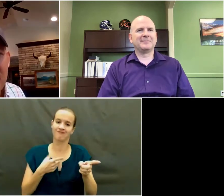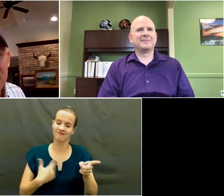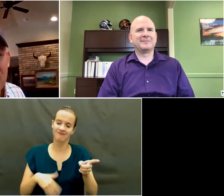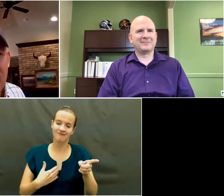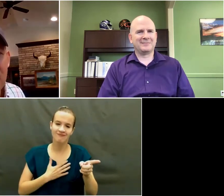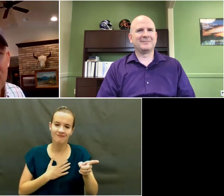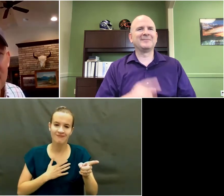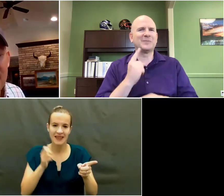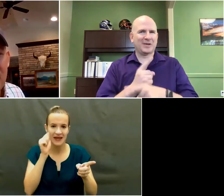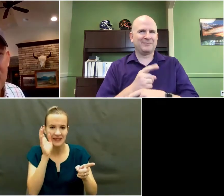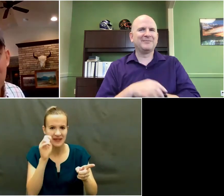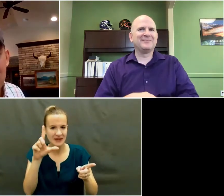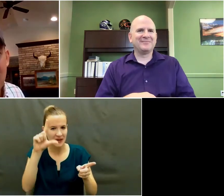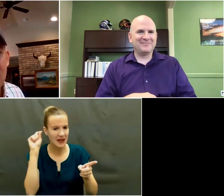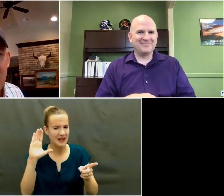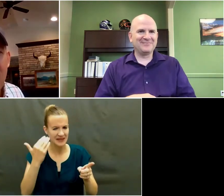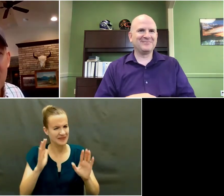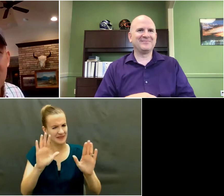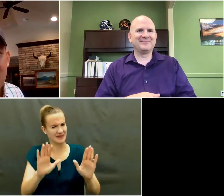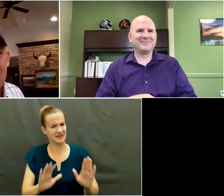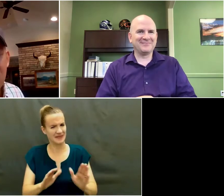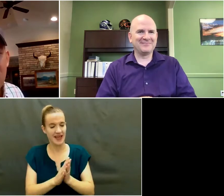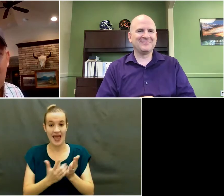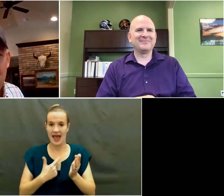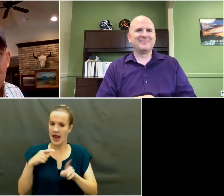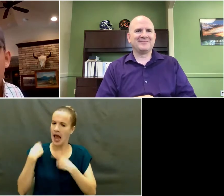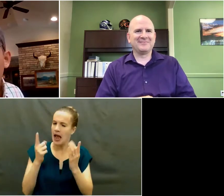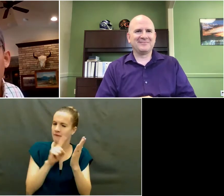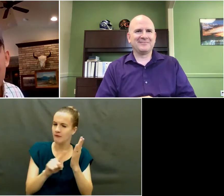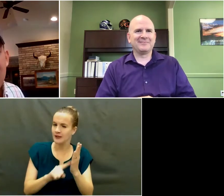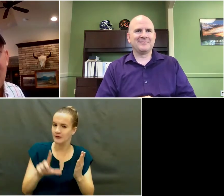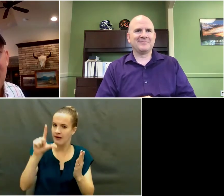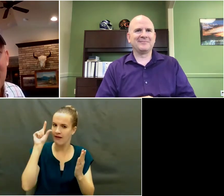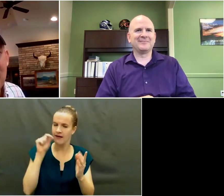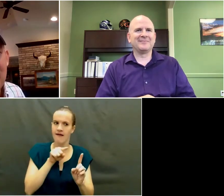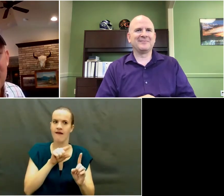sounds incredible. And the research that I've done on it, it looks like a beautiful school and an